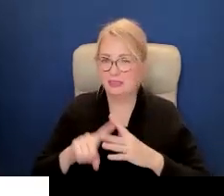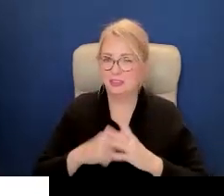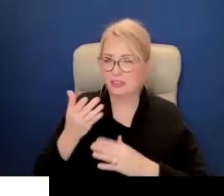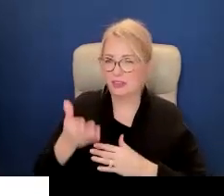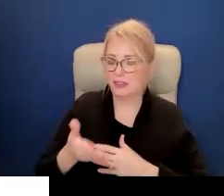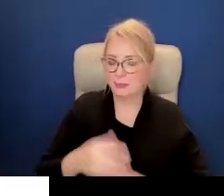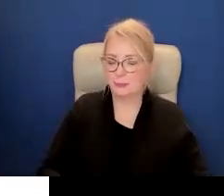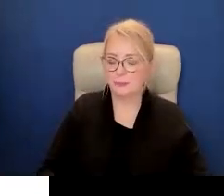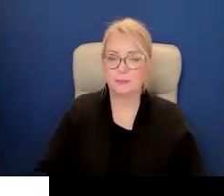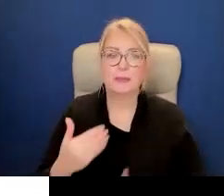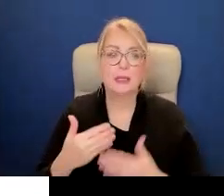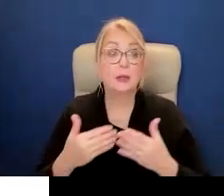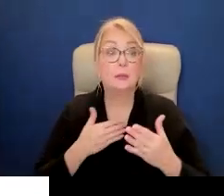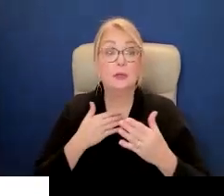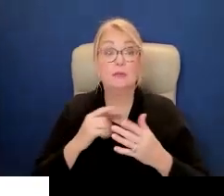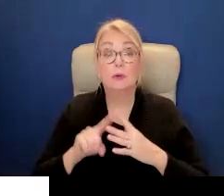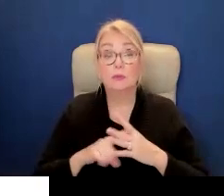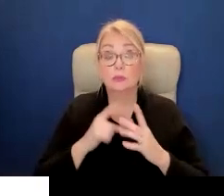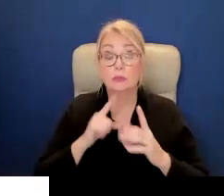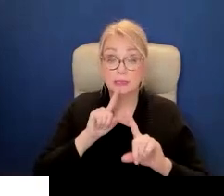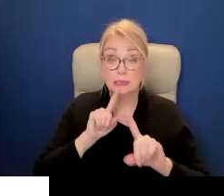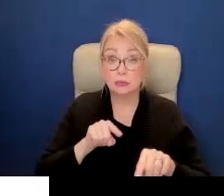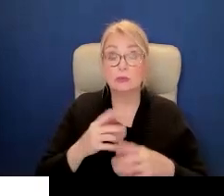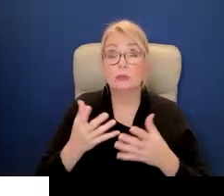Before we jump to the questions, I did want to just go back a little bit more,